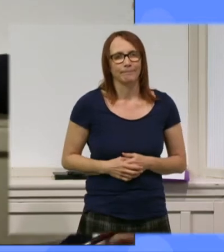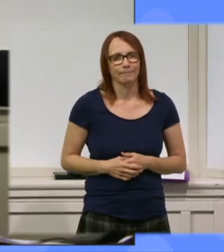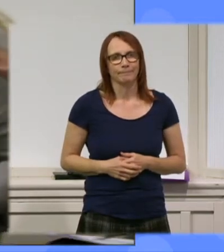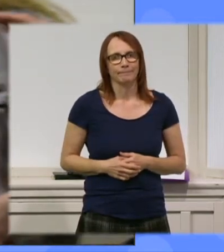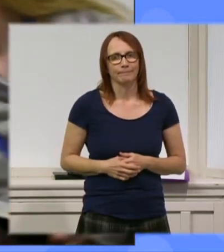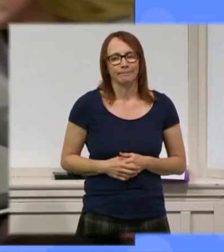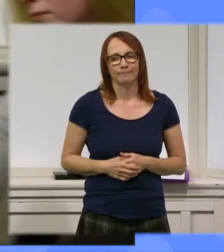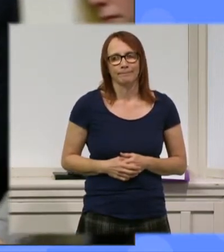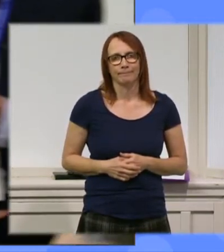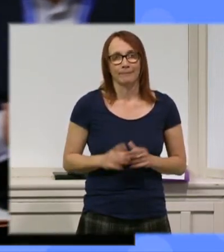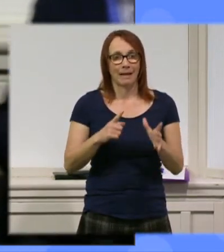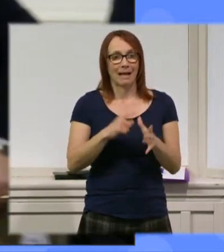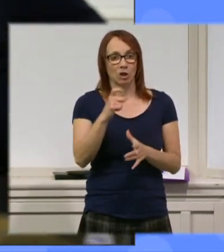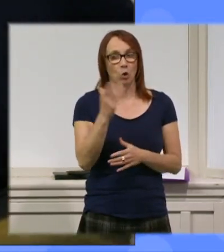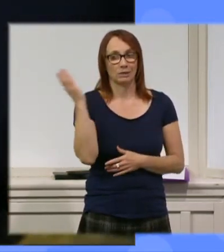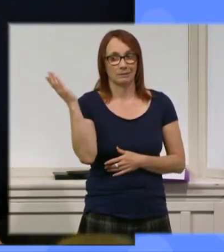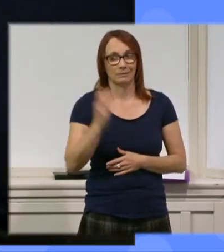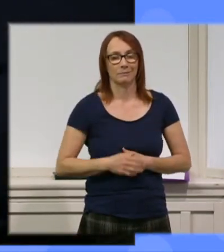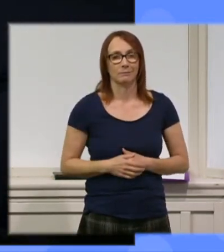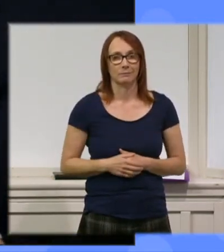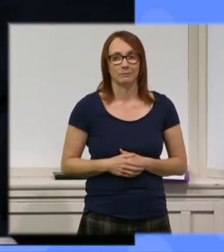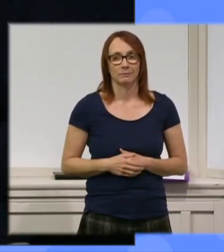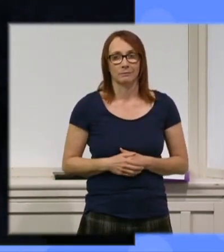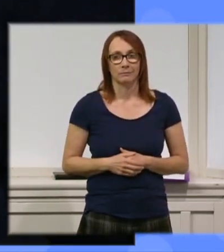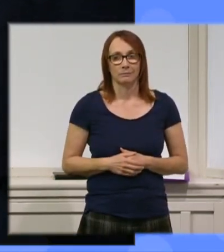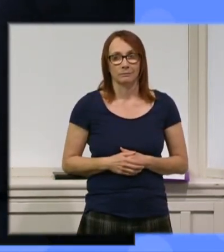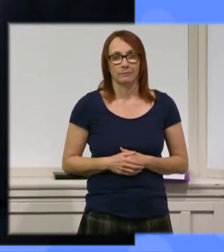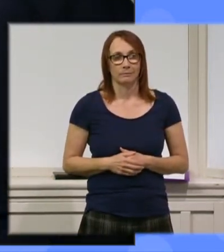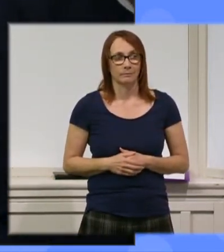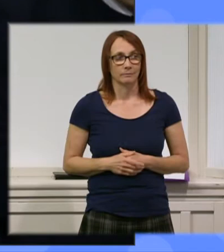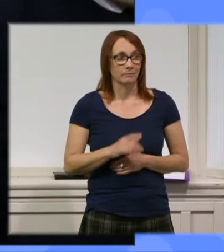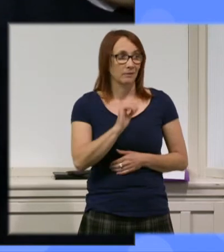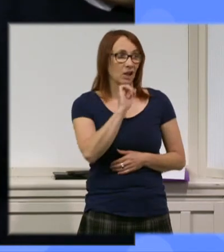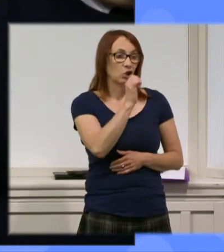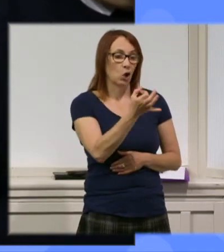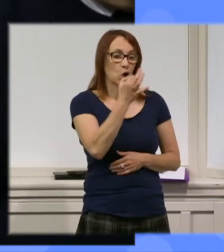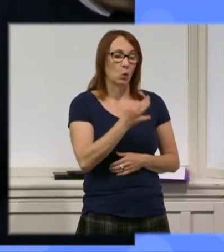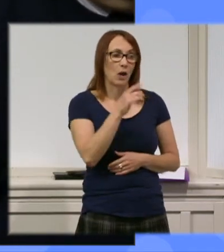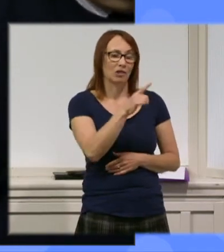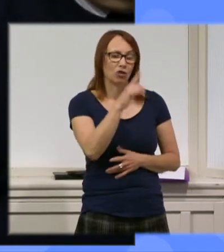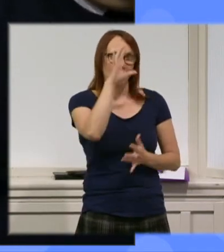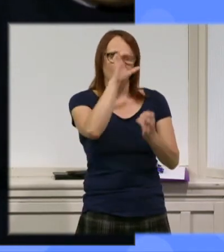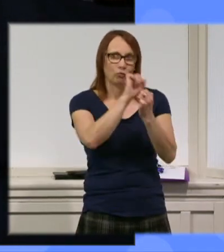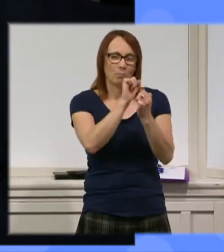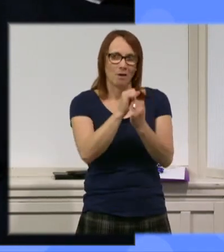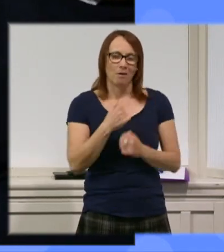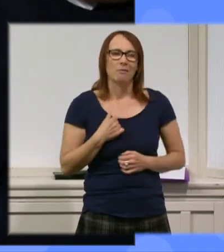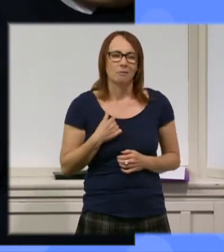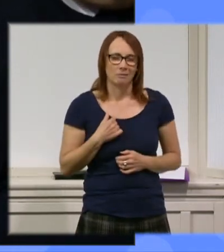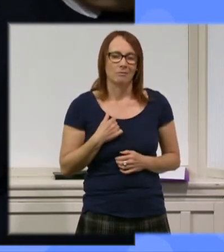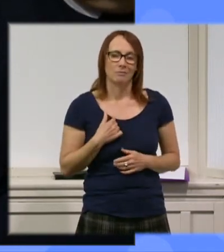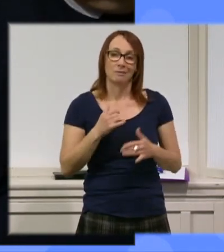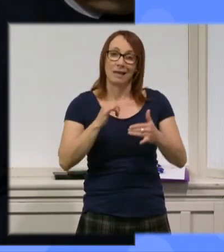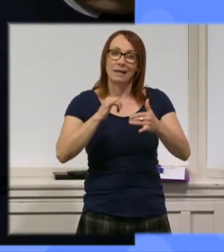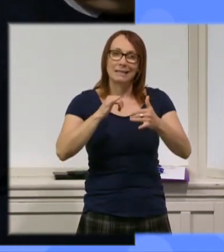Angela and the ladies ladies question remain did me that sometimes people will